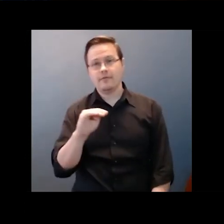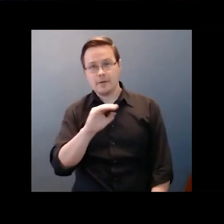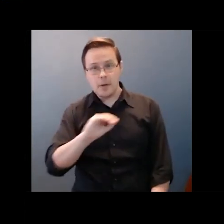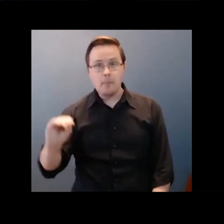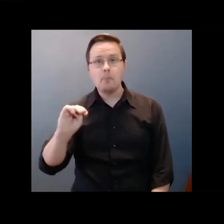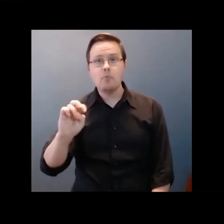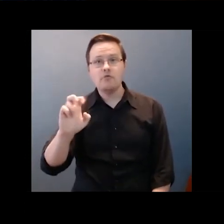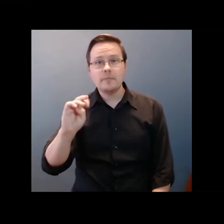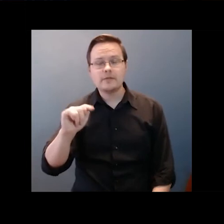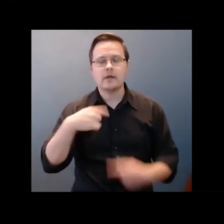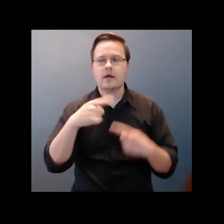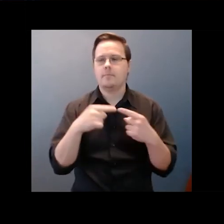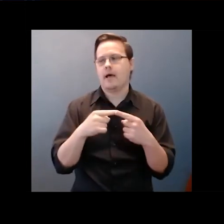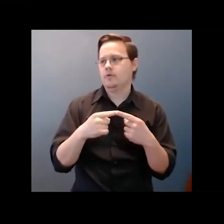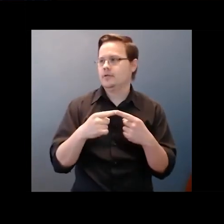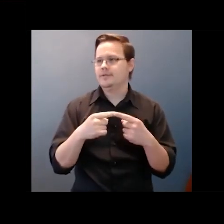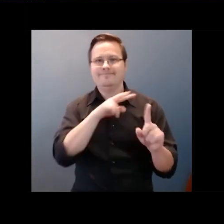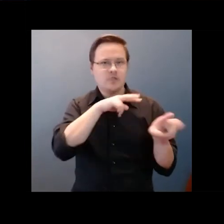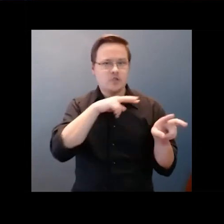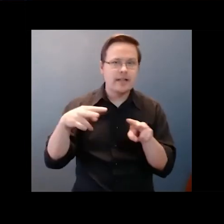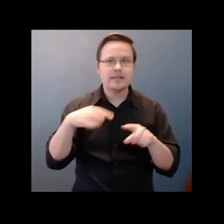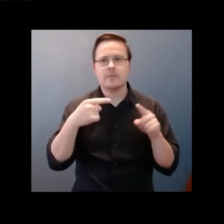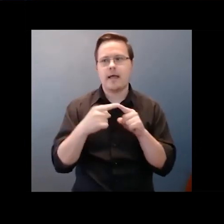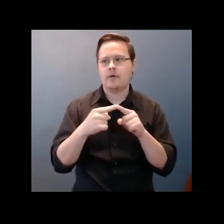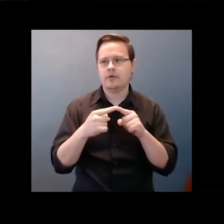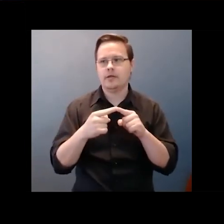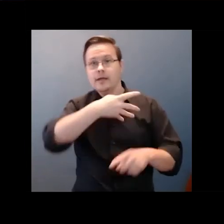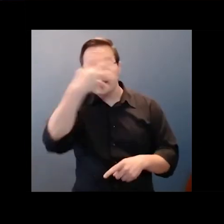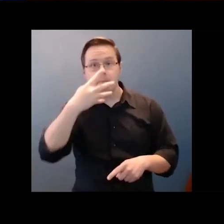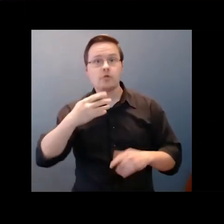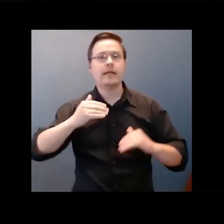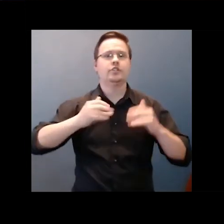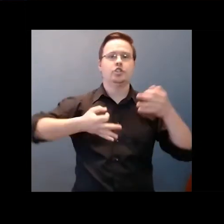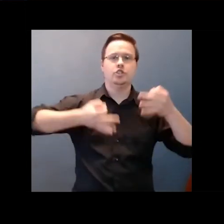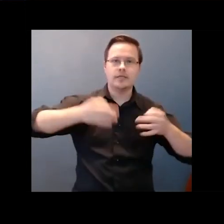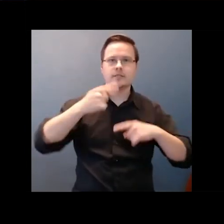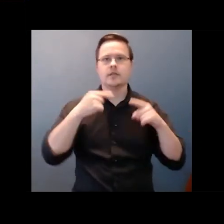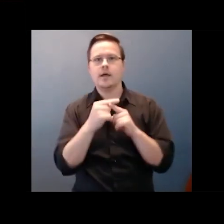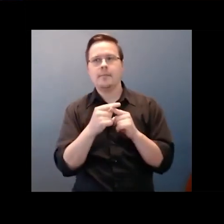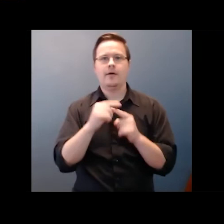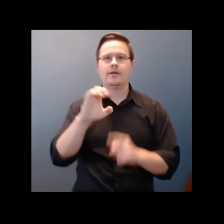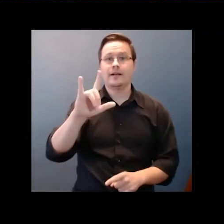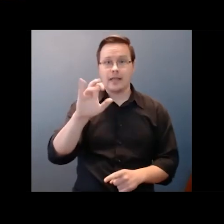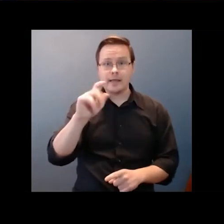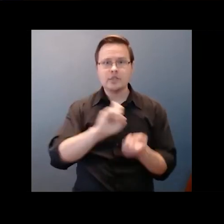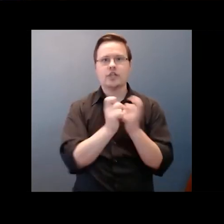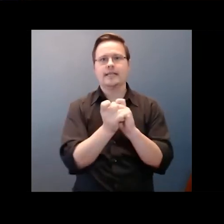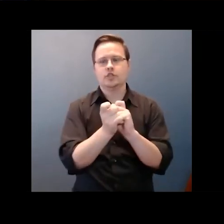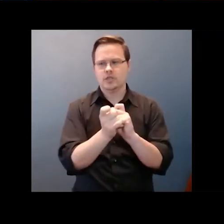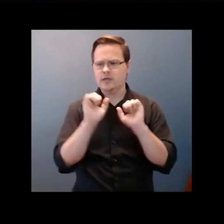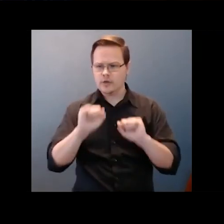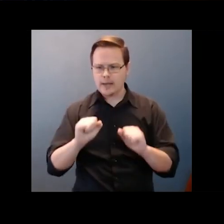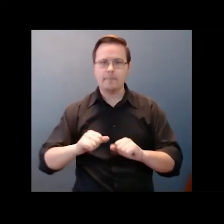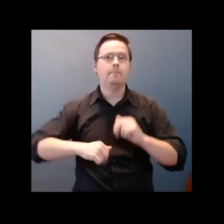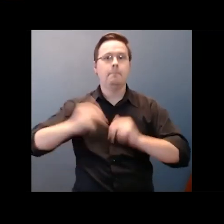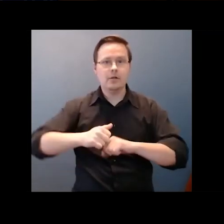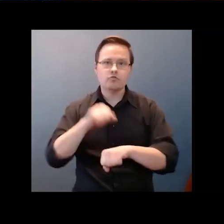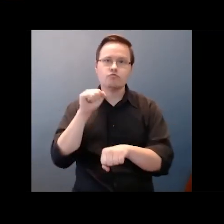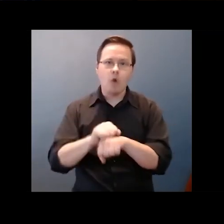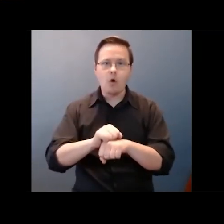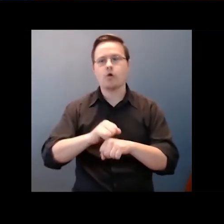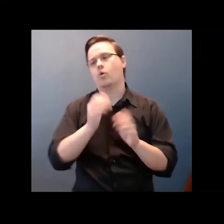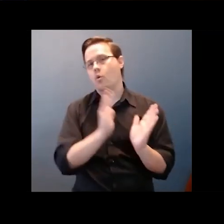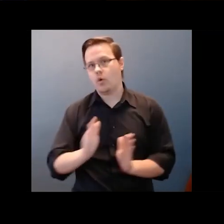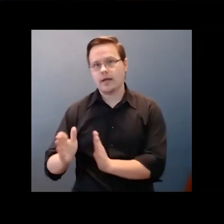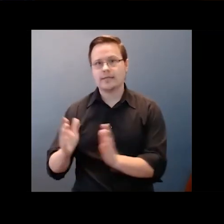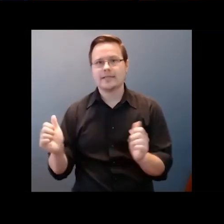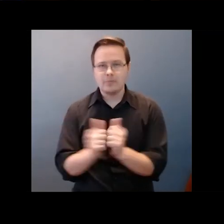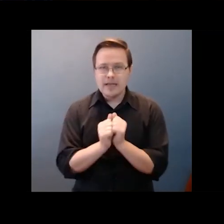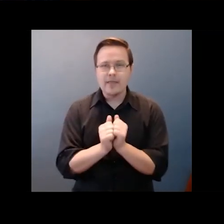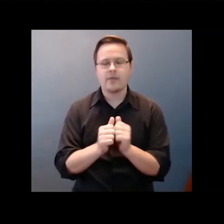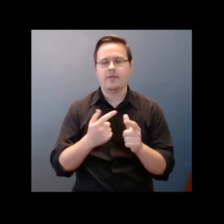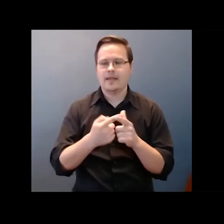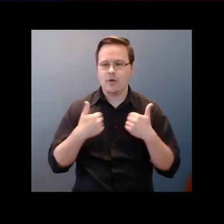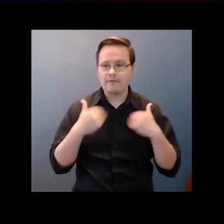And then if you have movements like around surveillance around immigration justice around climate change that can come, you know the can then have the capacity that they've built through their concrete organizing come together, then you could have a movement